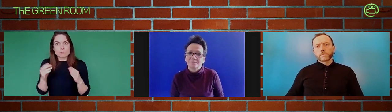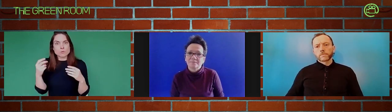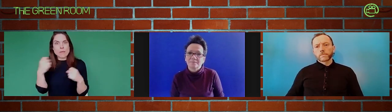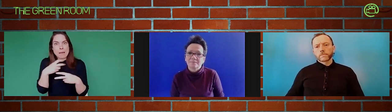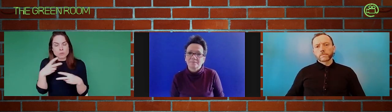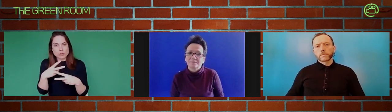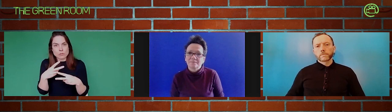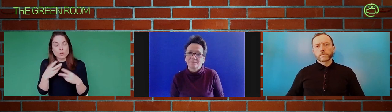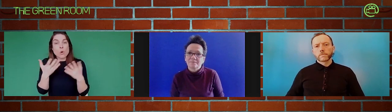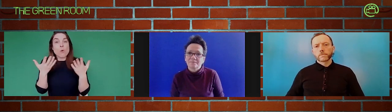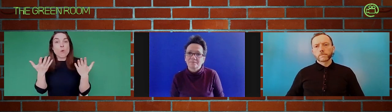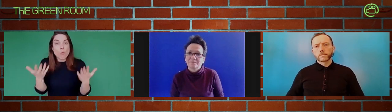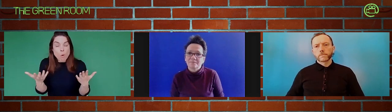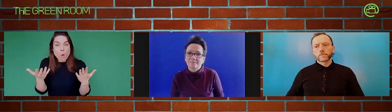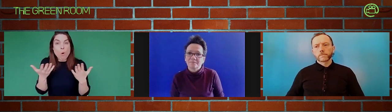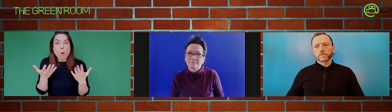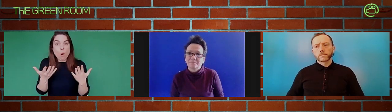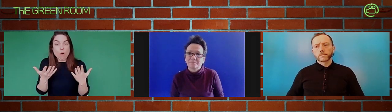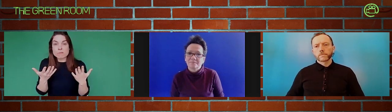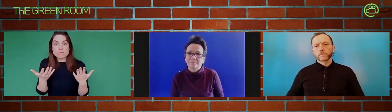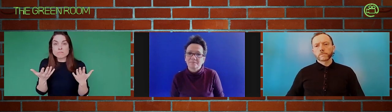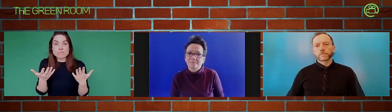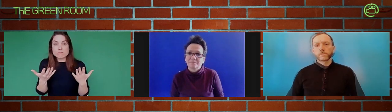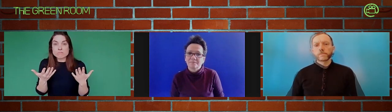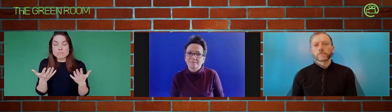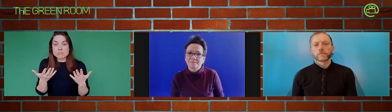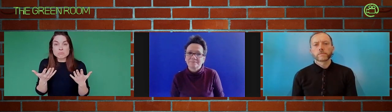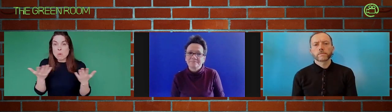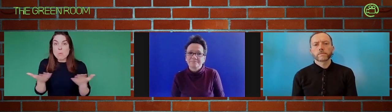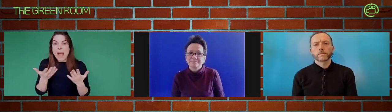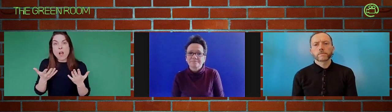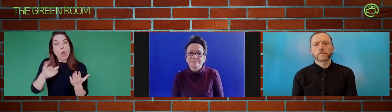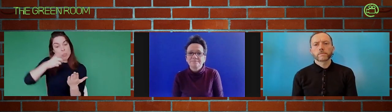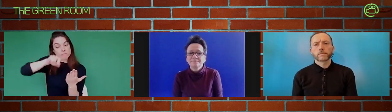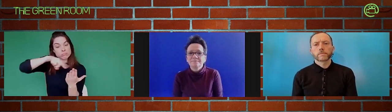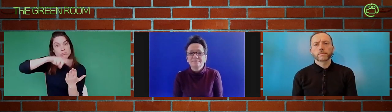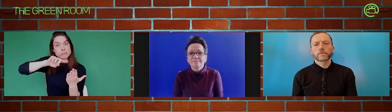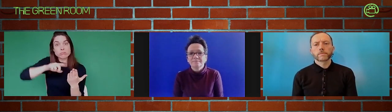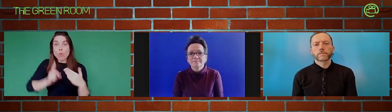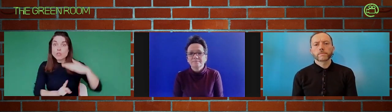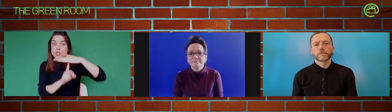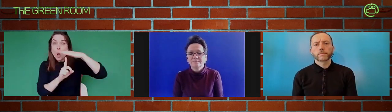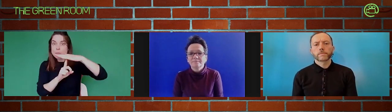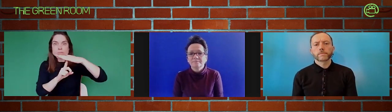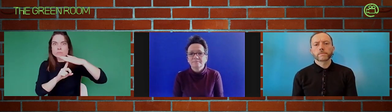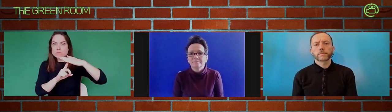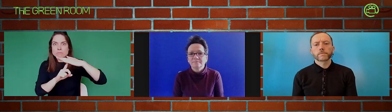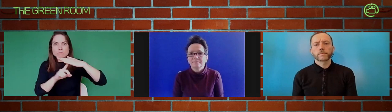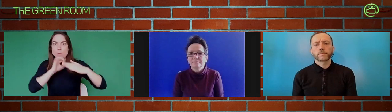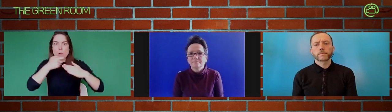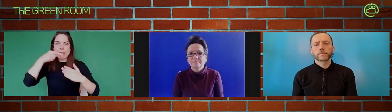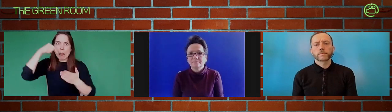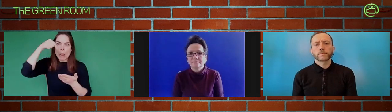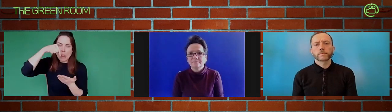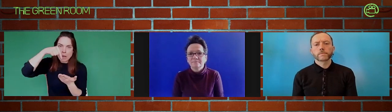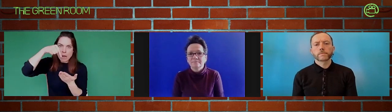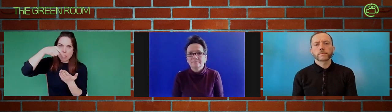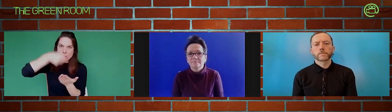So it's starting to influence the, you know, the younger generation because it's more of a younger generation